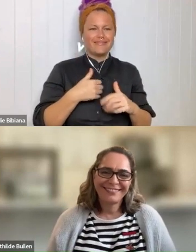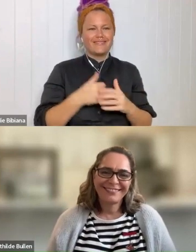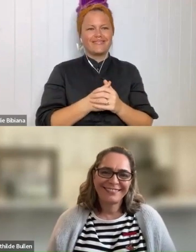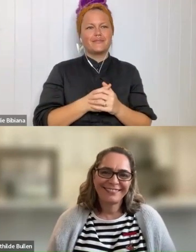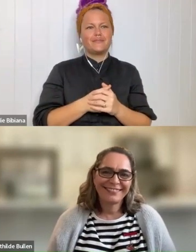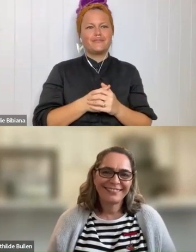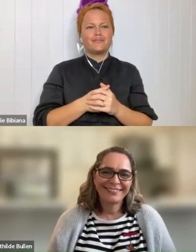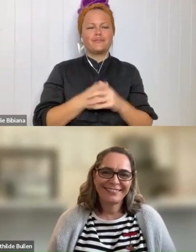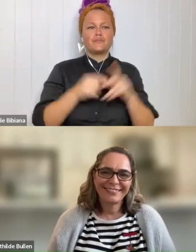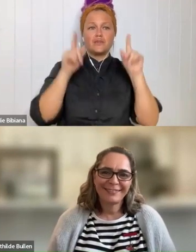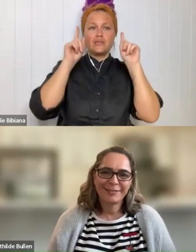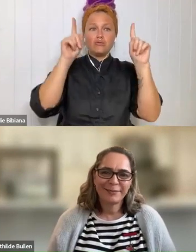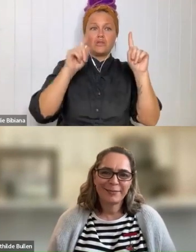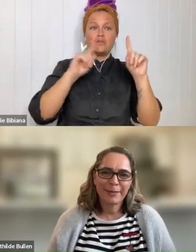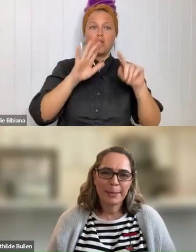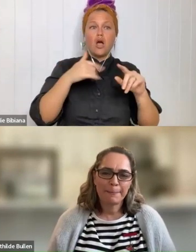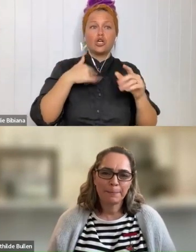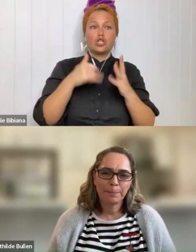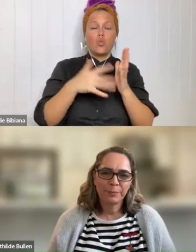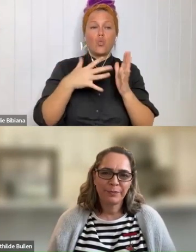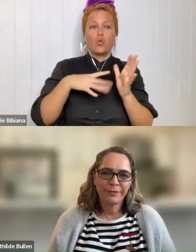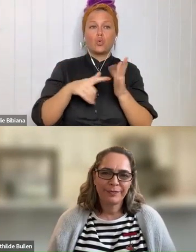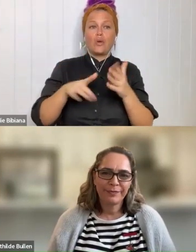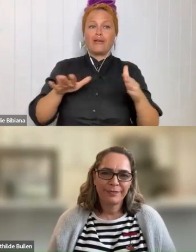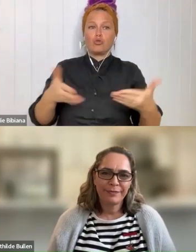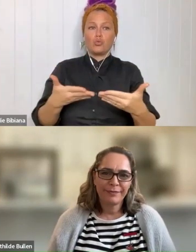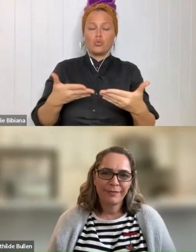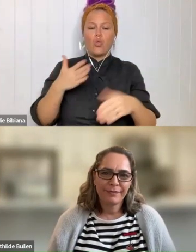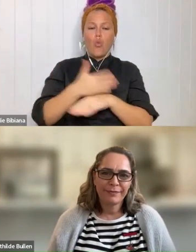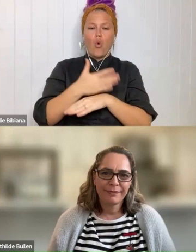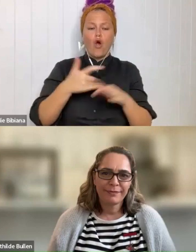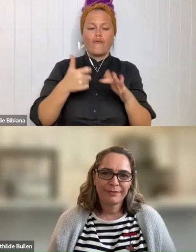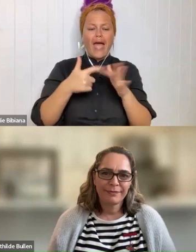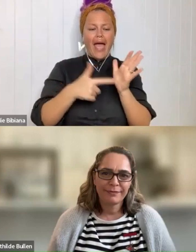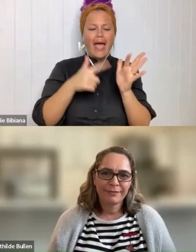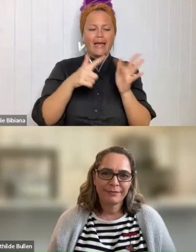I just wanted to introduce the work of Kate Lawson. He's been